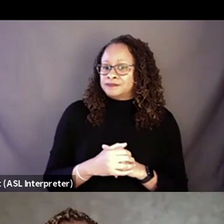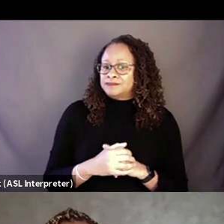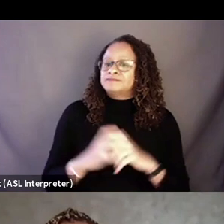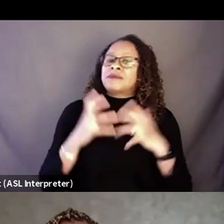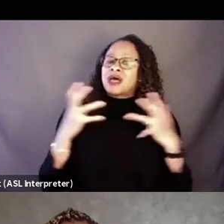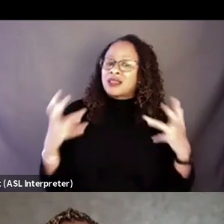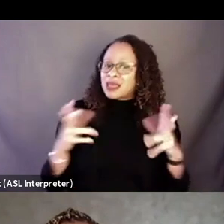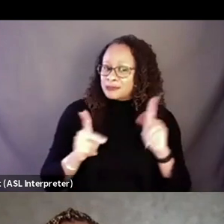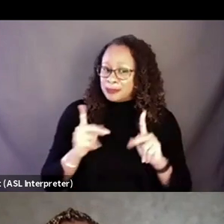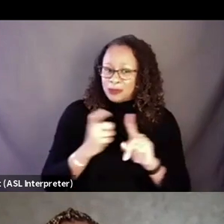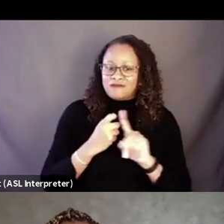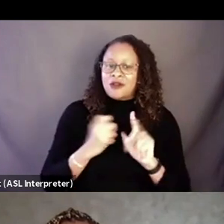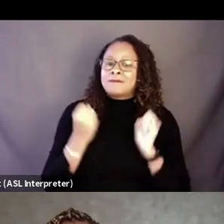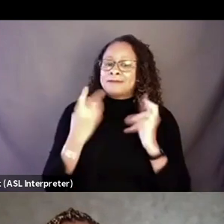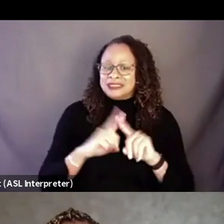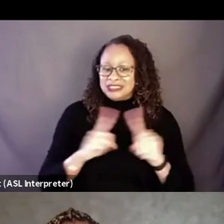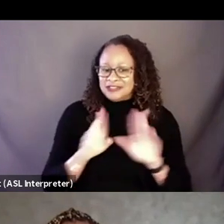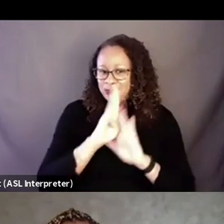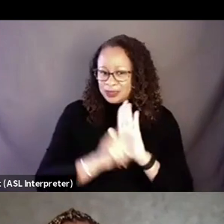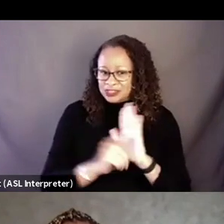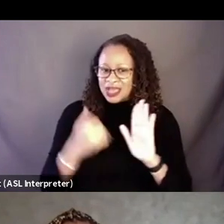from very many different backgrounds have gravitated